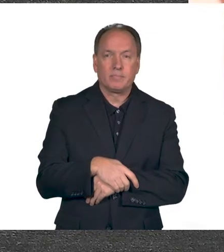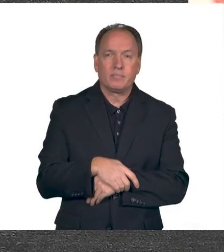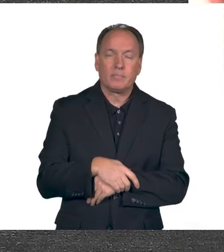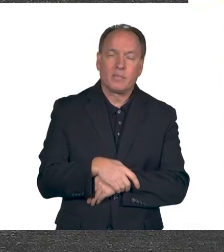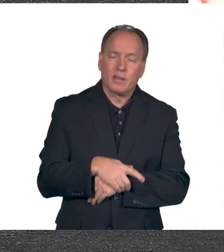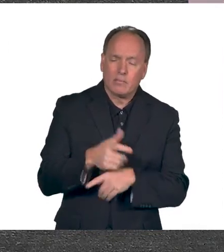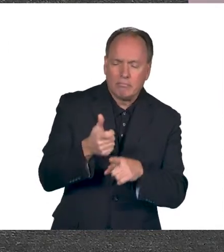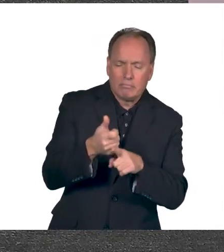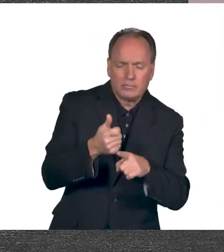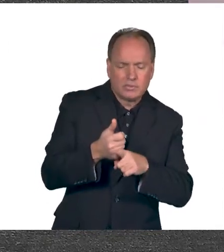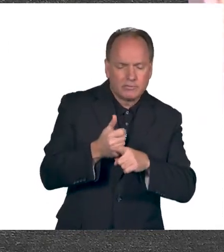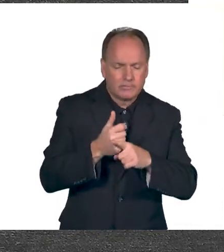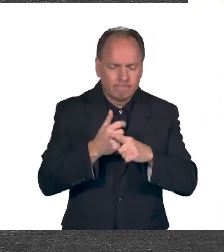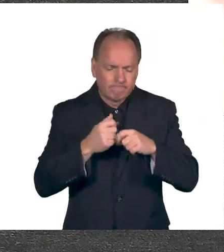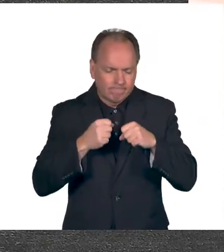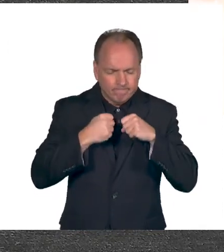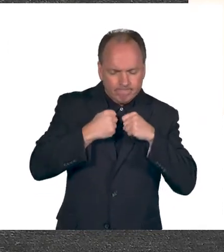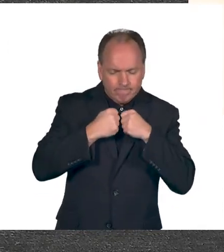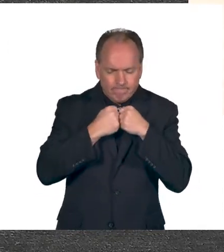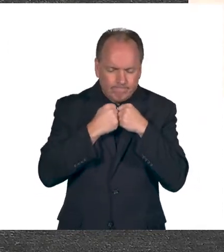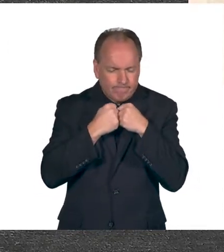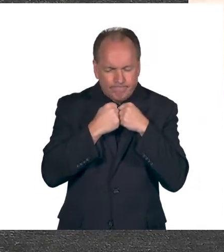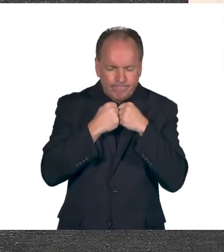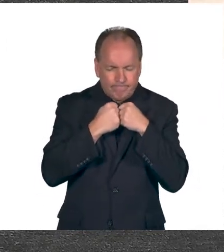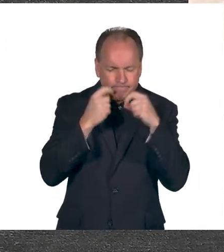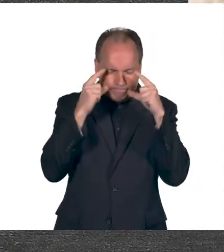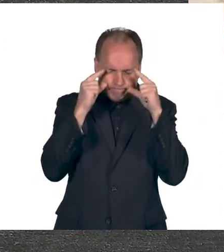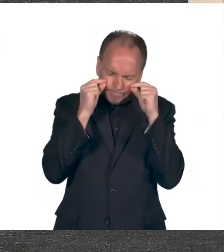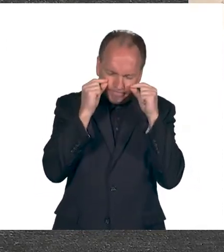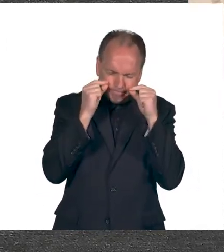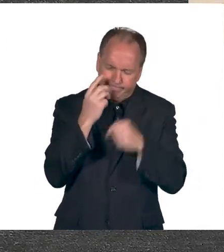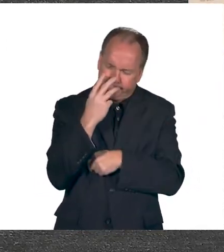Cuddled in heap, with his shut tight,